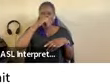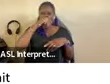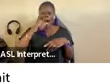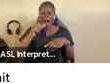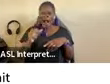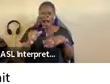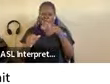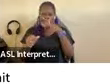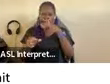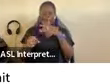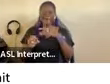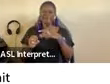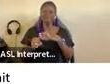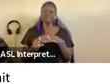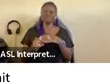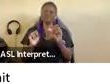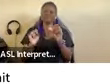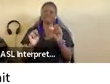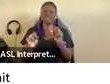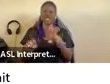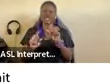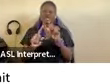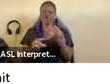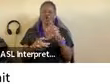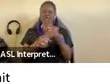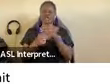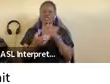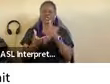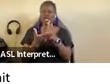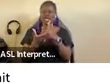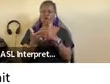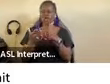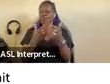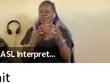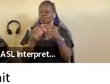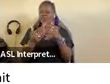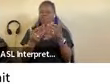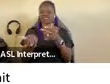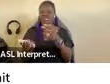Those would be longterm care facilities, skilled nursing facilities, residential